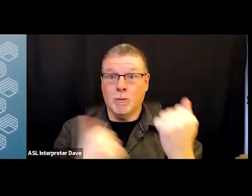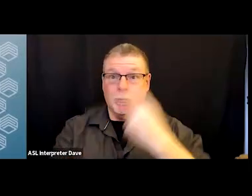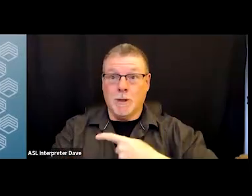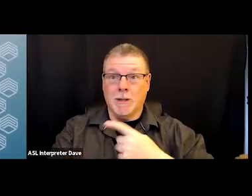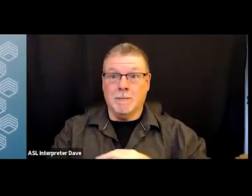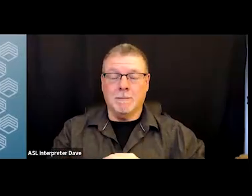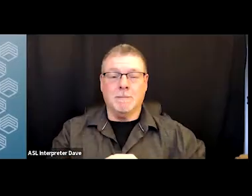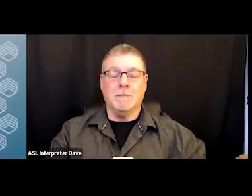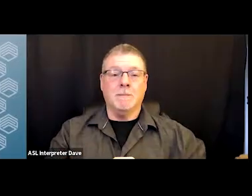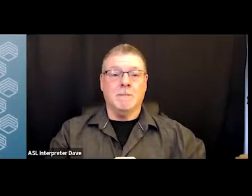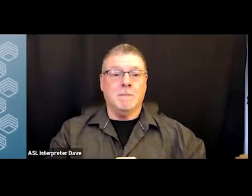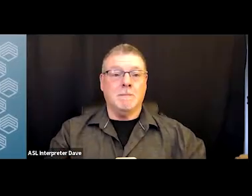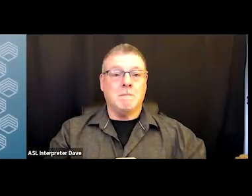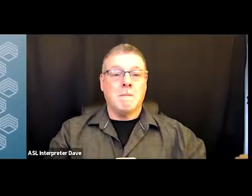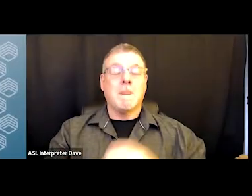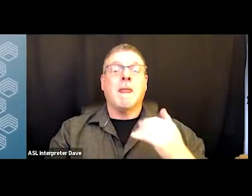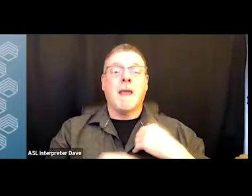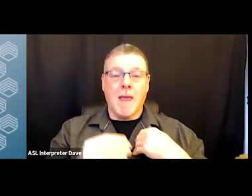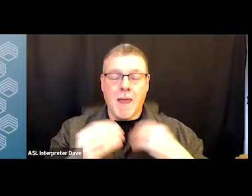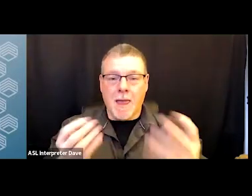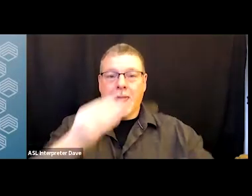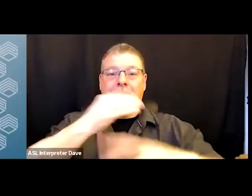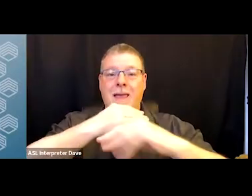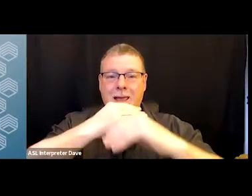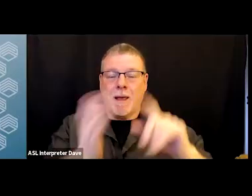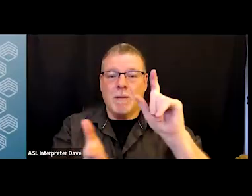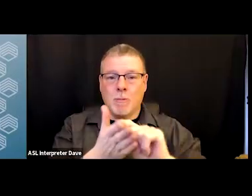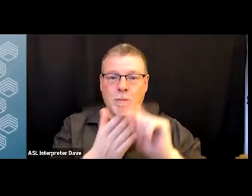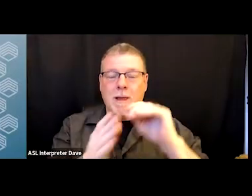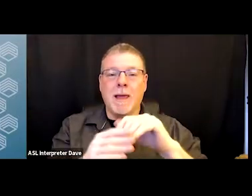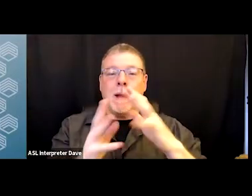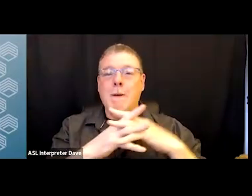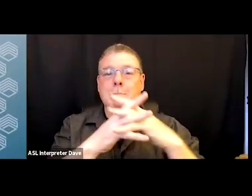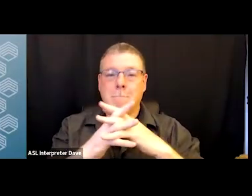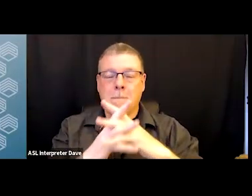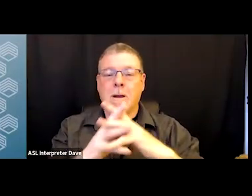I further published in the American Probation and Parole Association journal